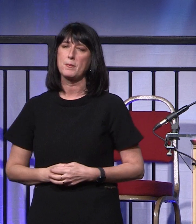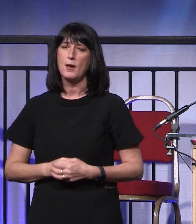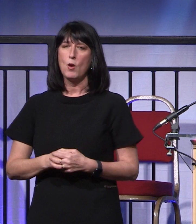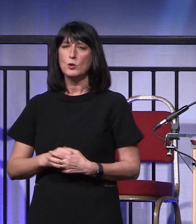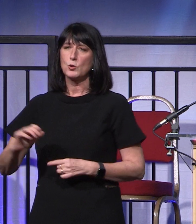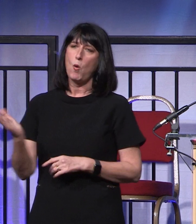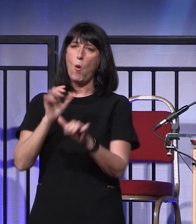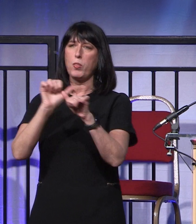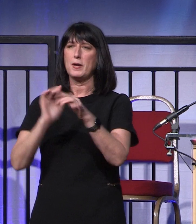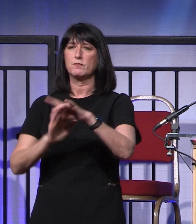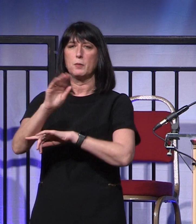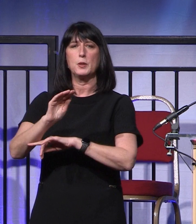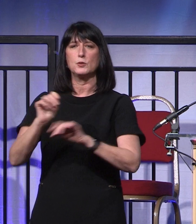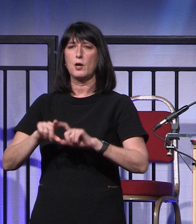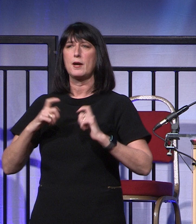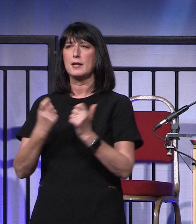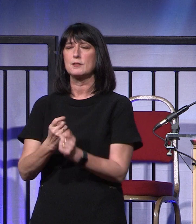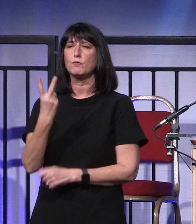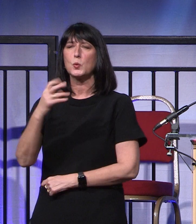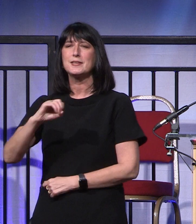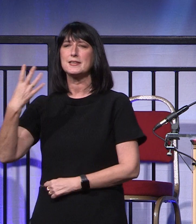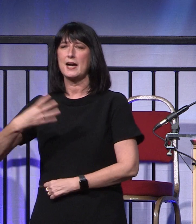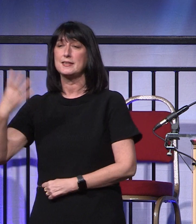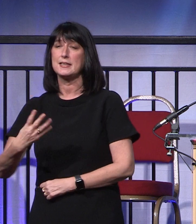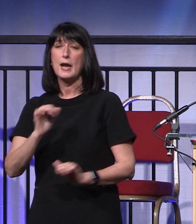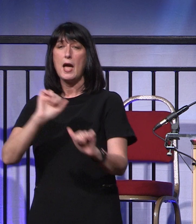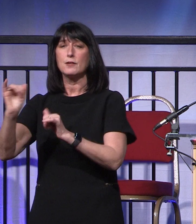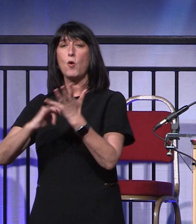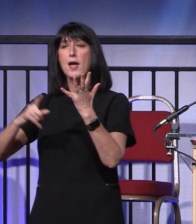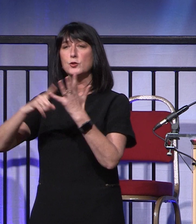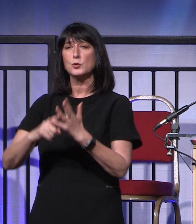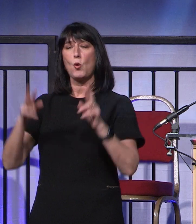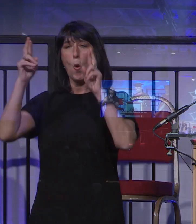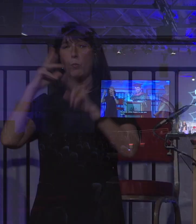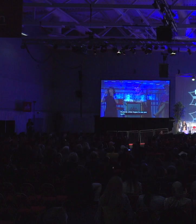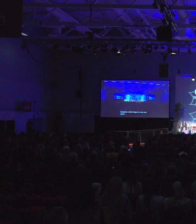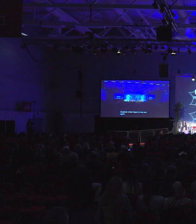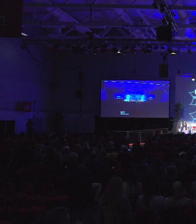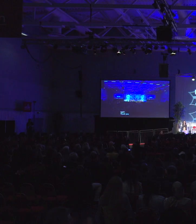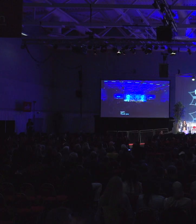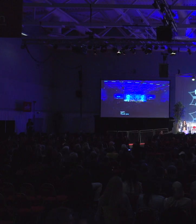class of 2019 and your Students Union hopes to see you again thank you